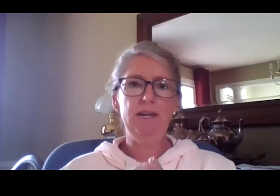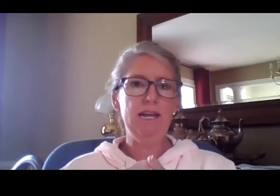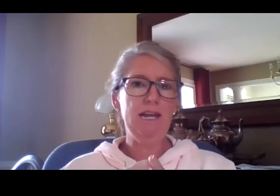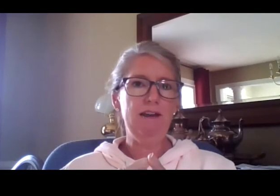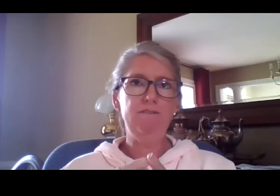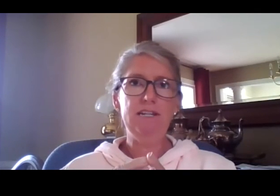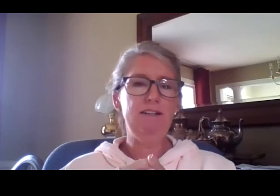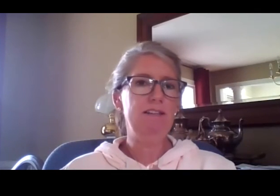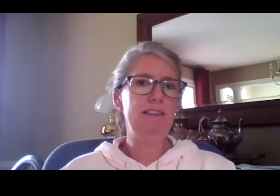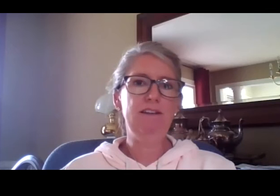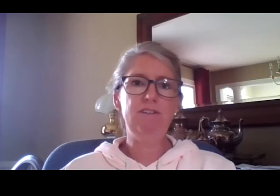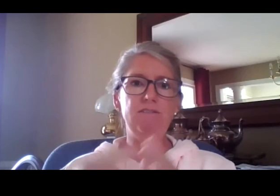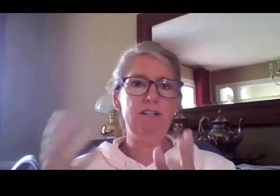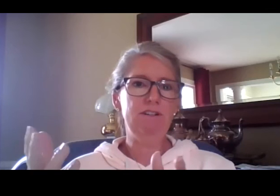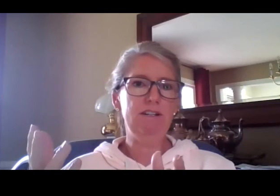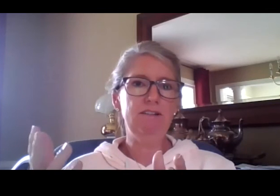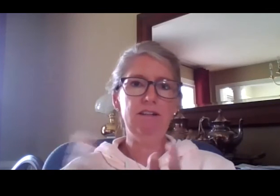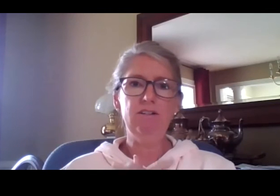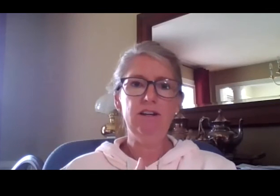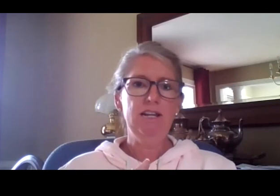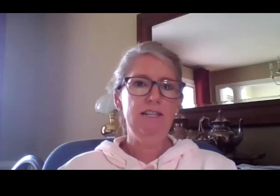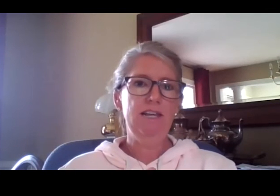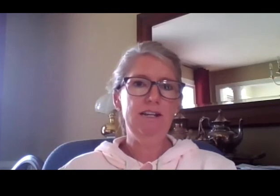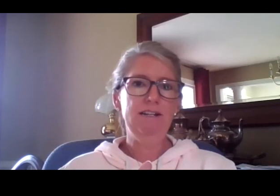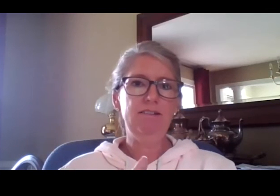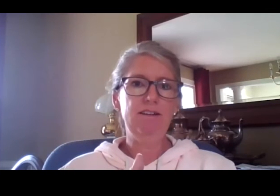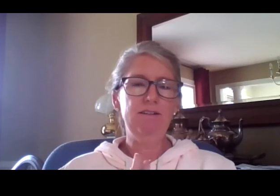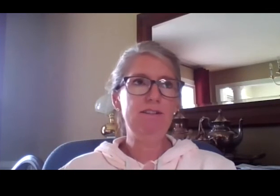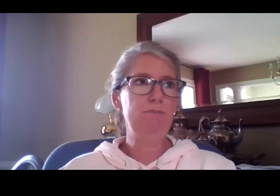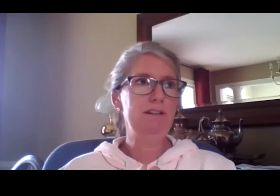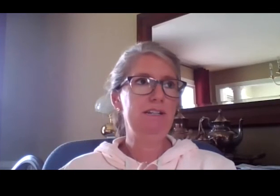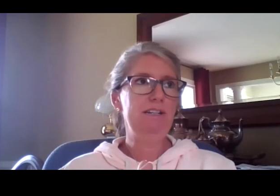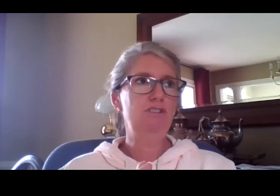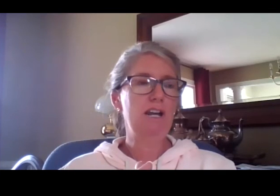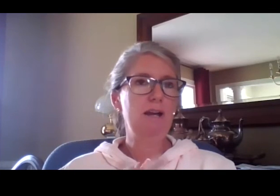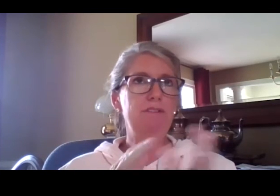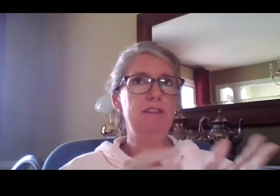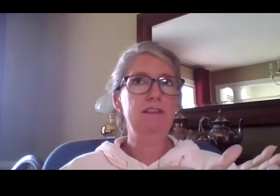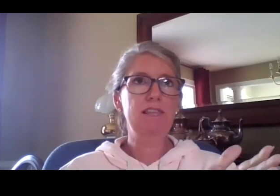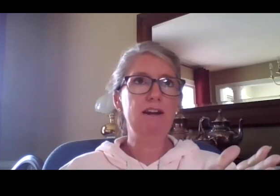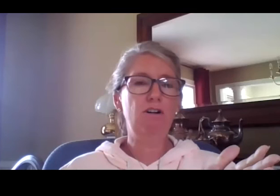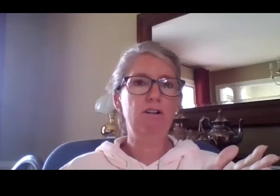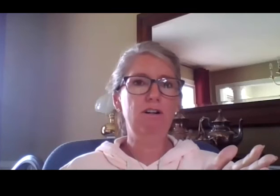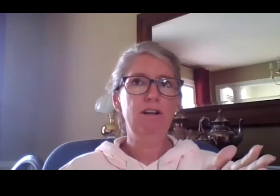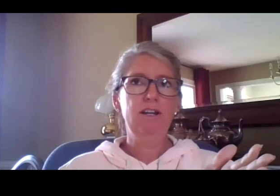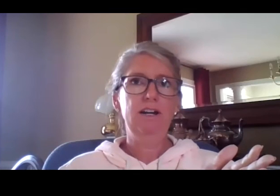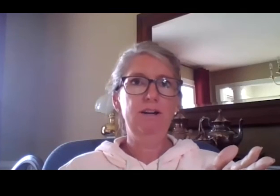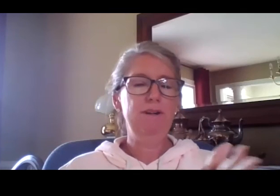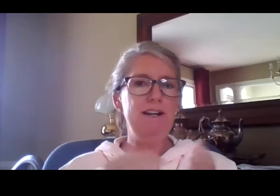They may have needs that they have never even considered, and it's typically jobs that are